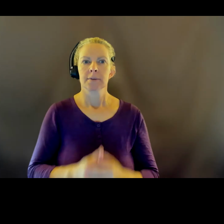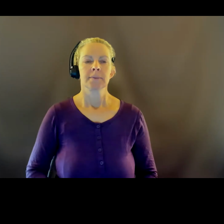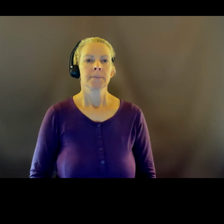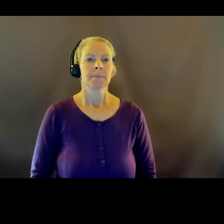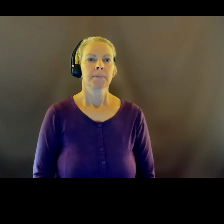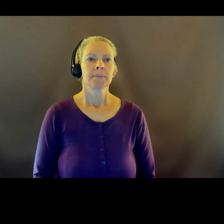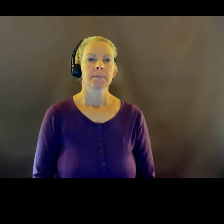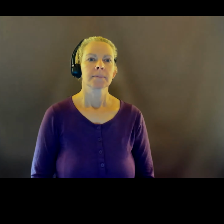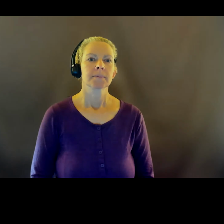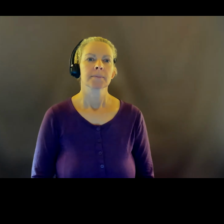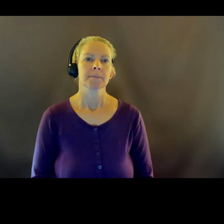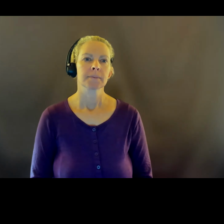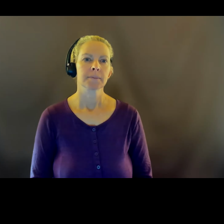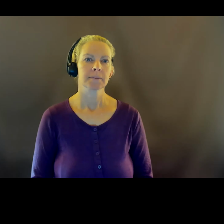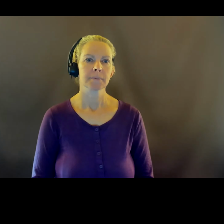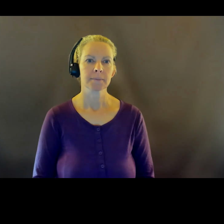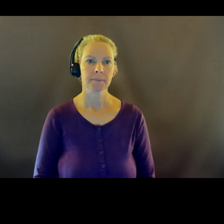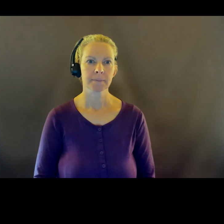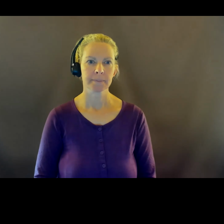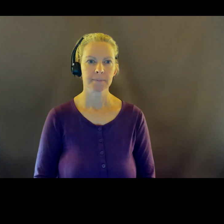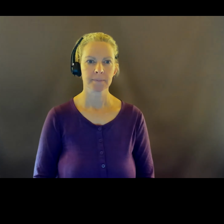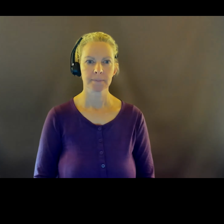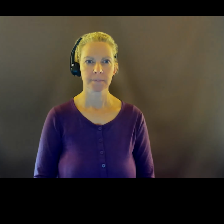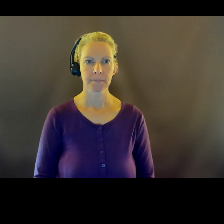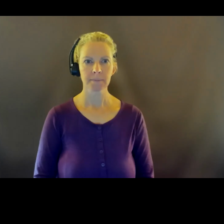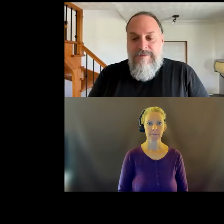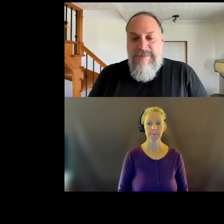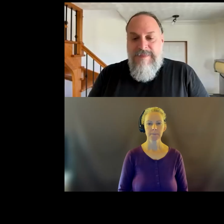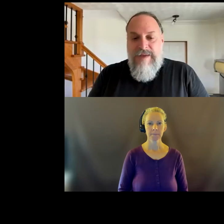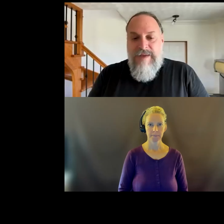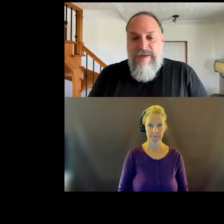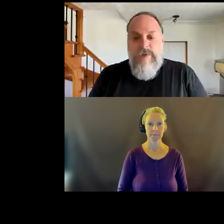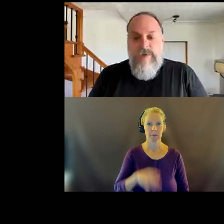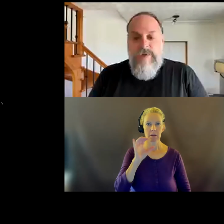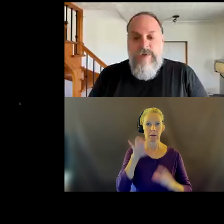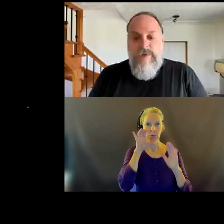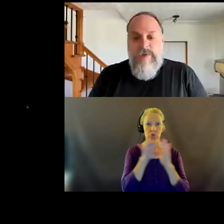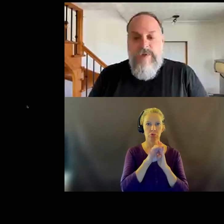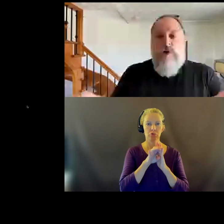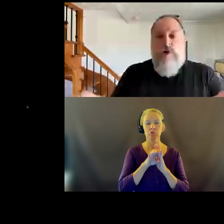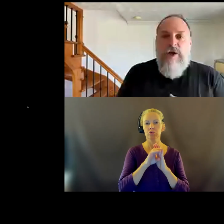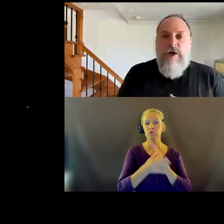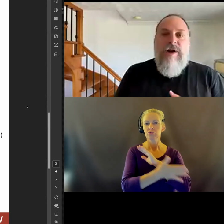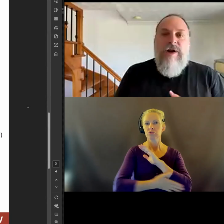If I go back to a map of Canada, what I shared earlier, it is still showing the grayscale